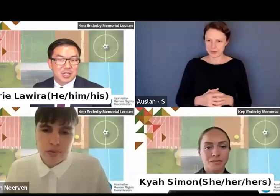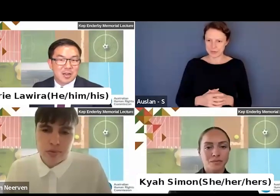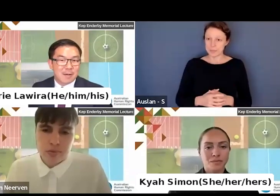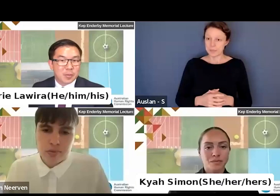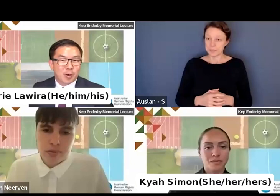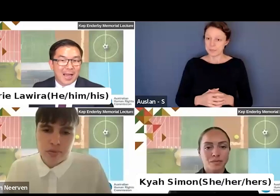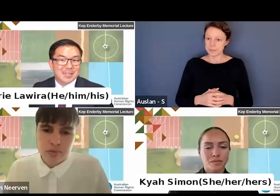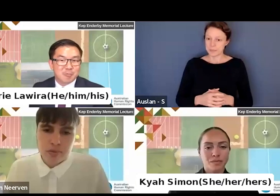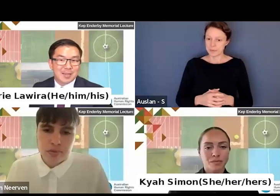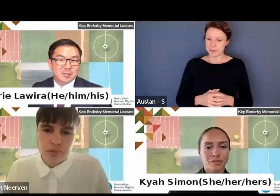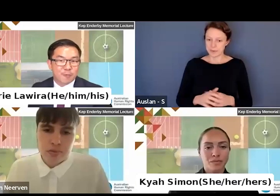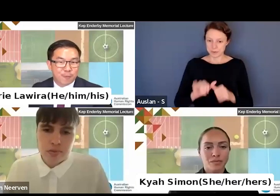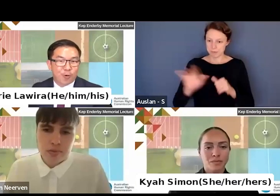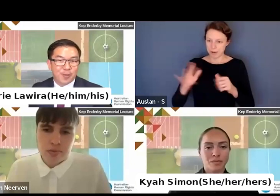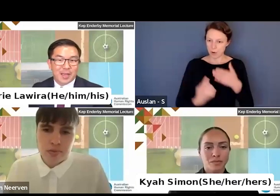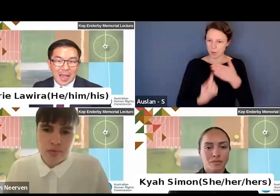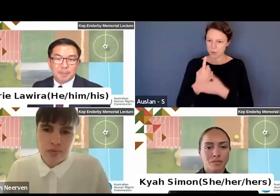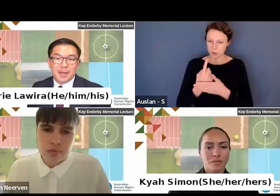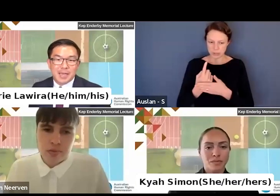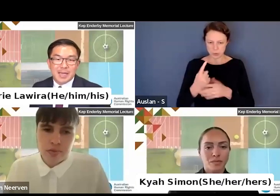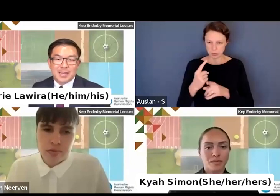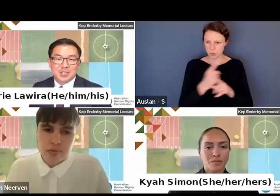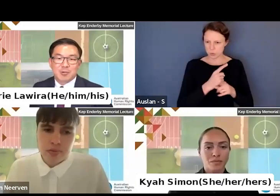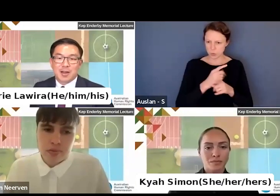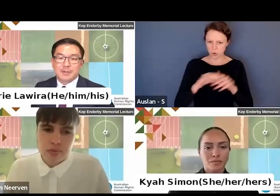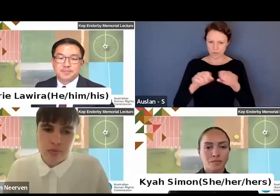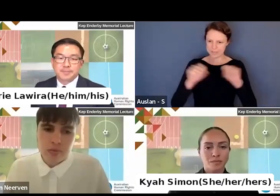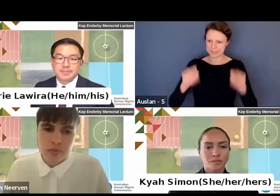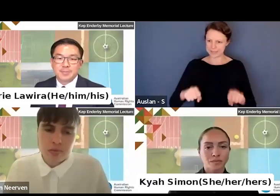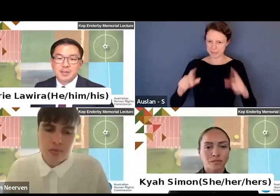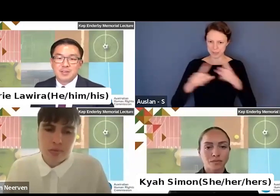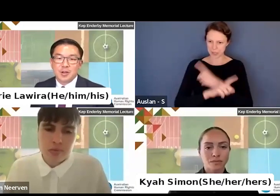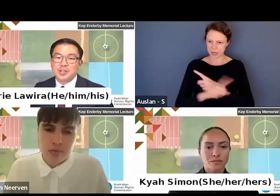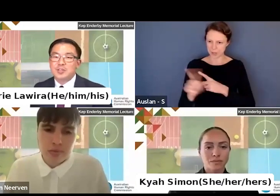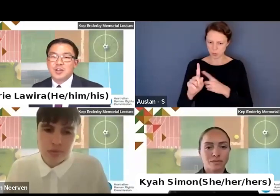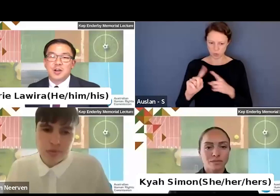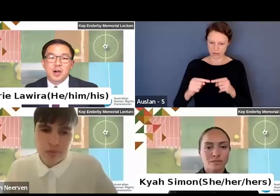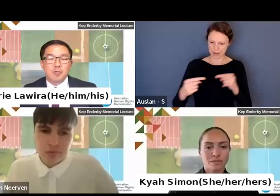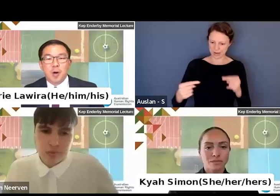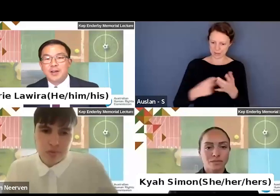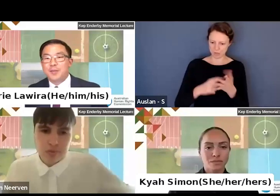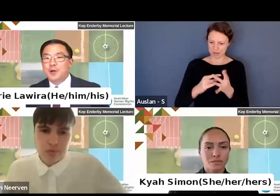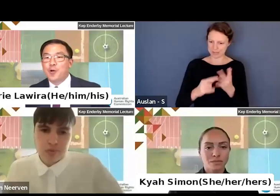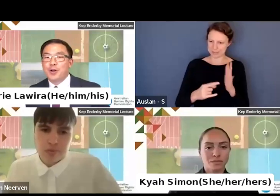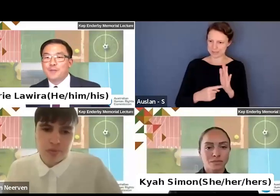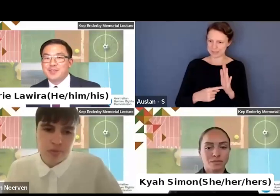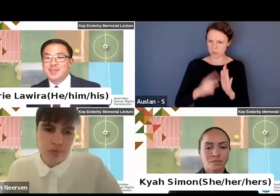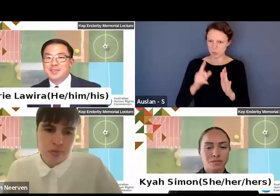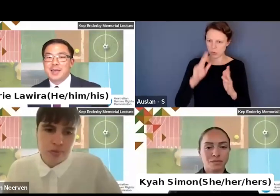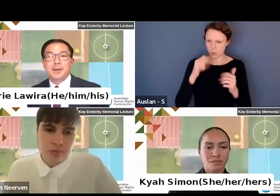and what anti-racist reform there can be in Australia. So just a reminder that the recording of this year's Cap